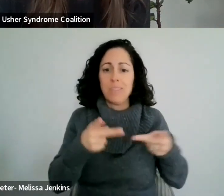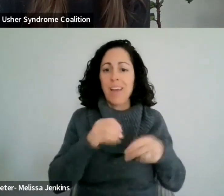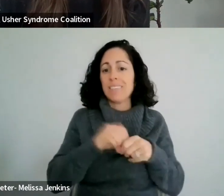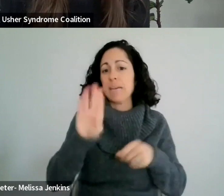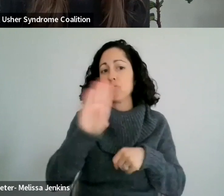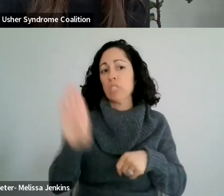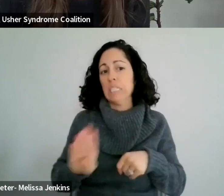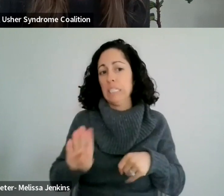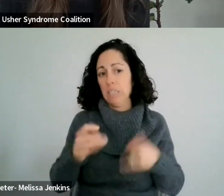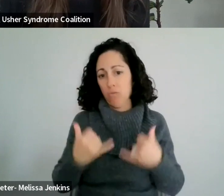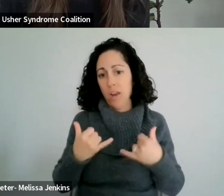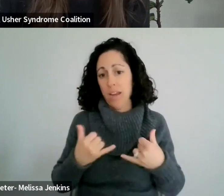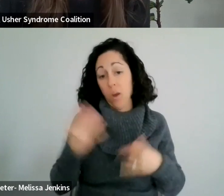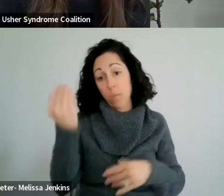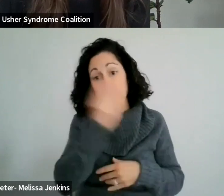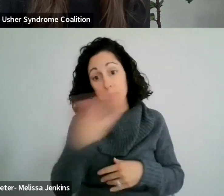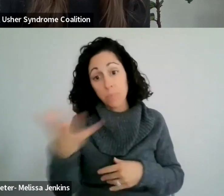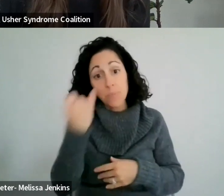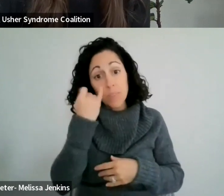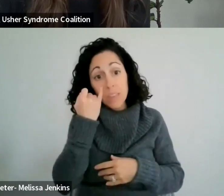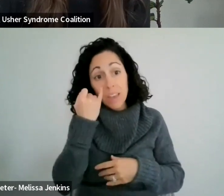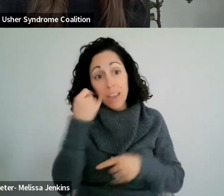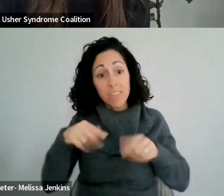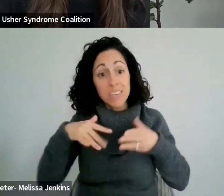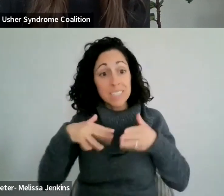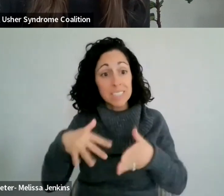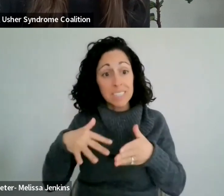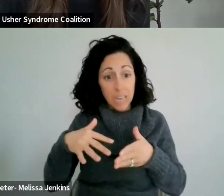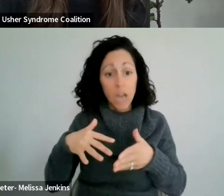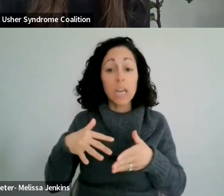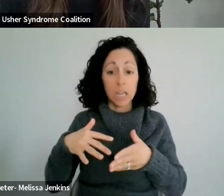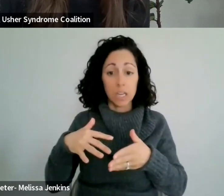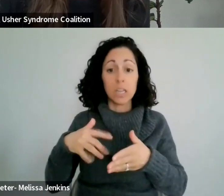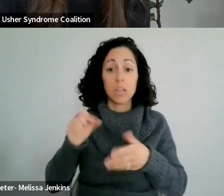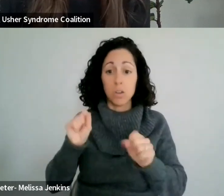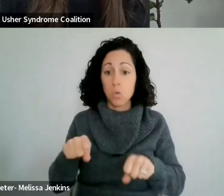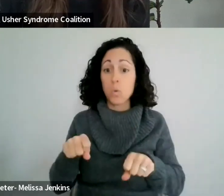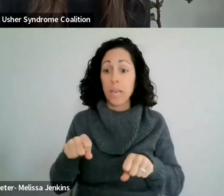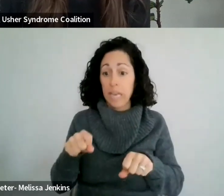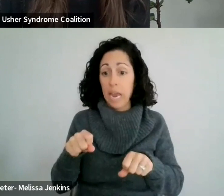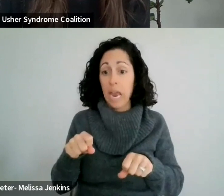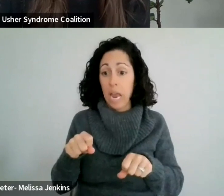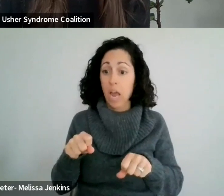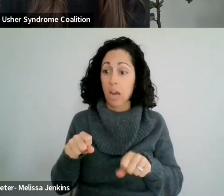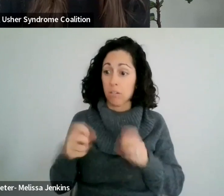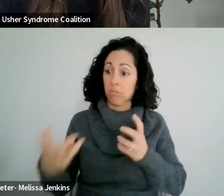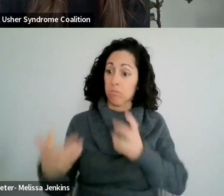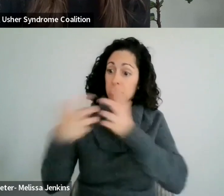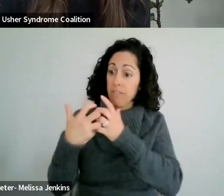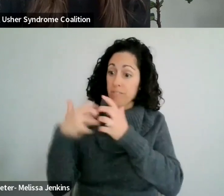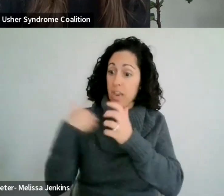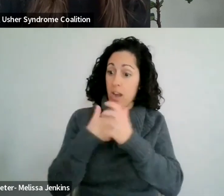if you are eligible for the study, we have in the past allowed people to travel and pay for accommodation that is all covered by the sponsor,